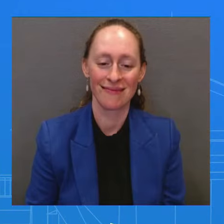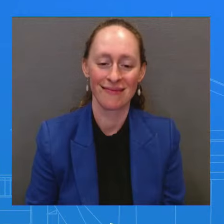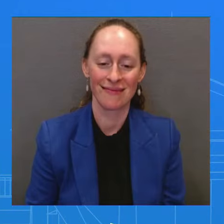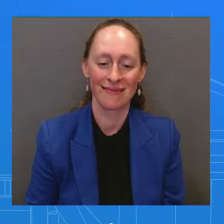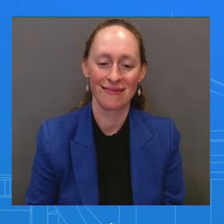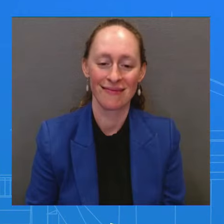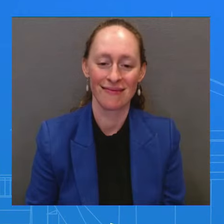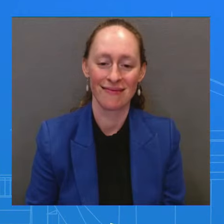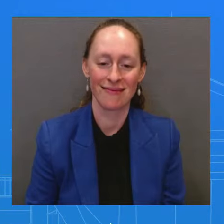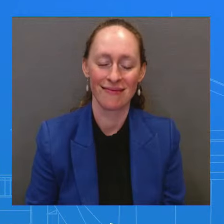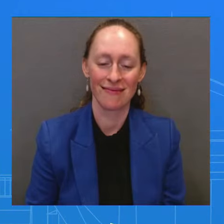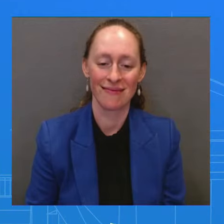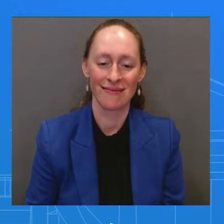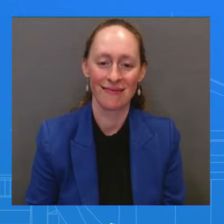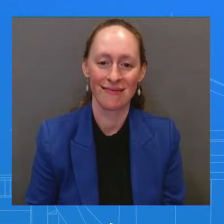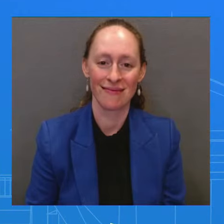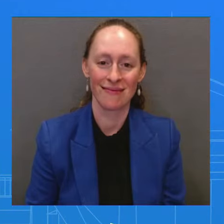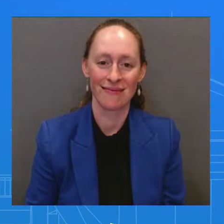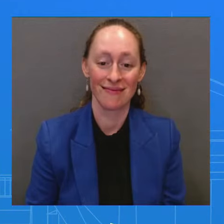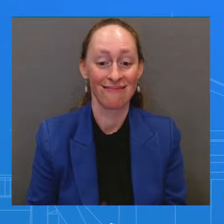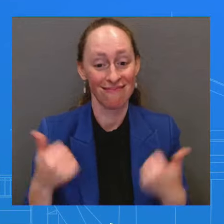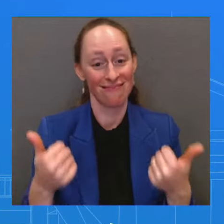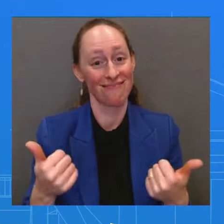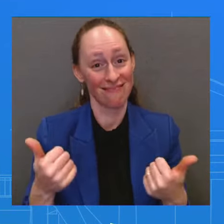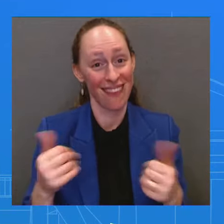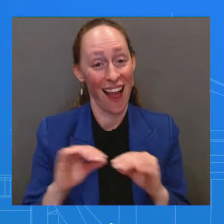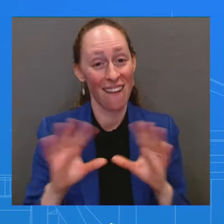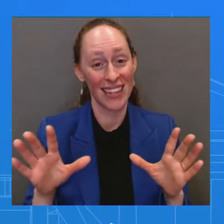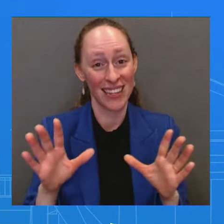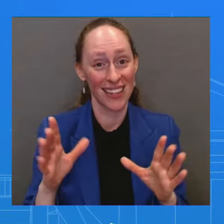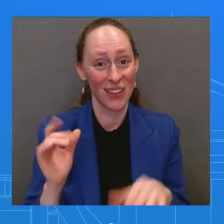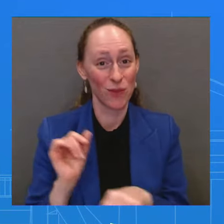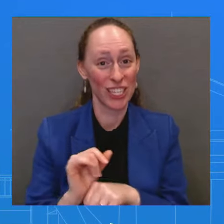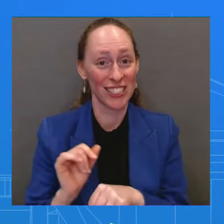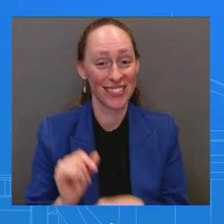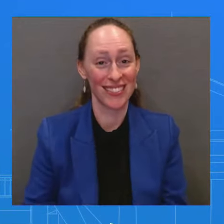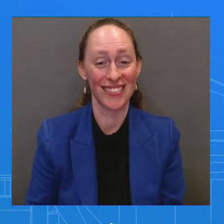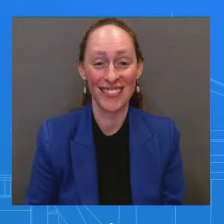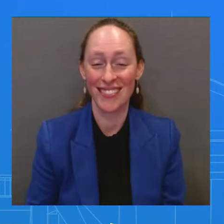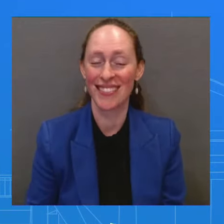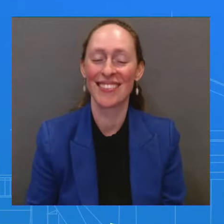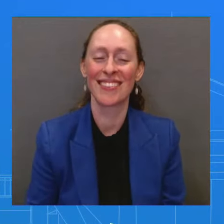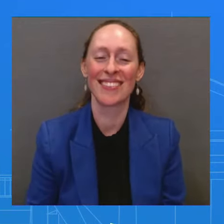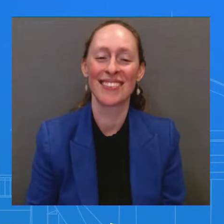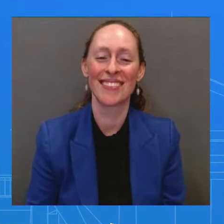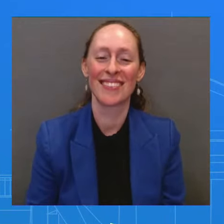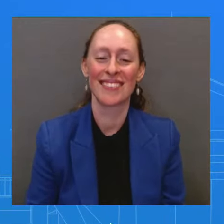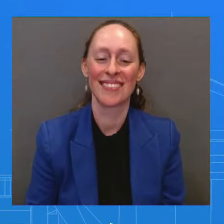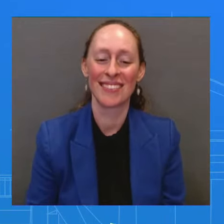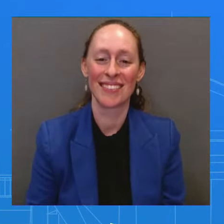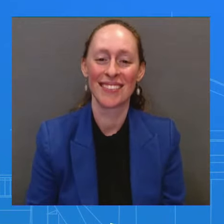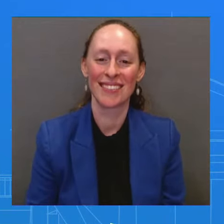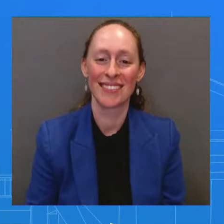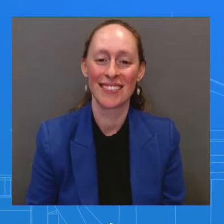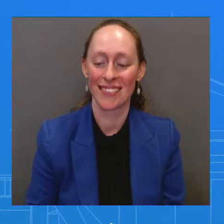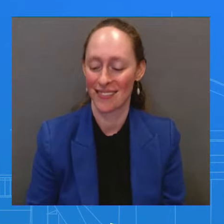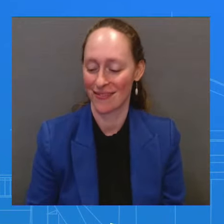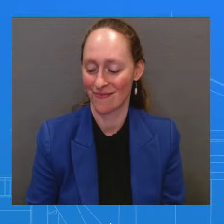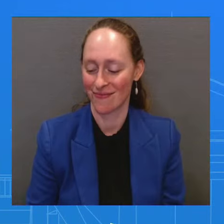Ms. Jean-Pierre: It works. Every couple of years, folks. The Press: Your last statement set off the alarm. The Press: Can I please follow up on that Ms. Jean-Pierre: Yeah. Hmm? The Press: Your last statement set off the alarm.